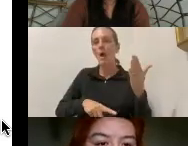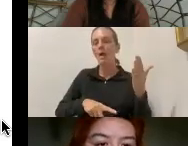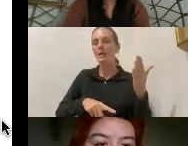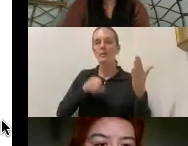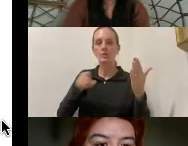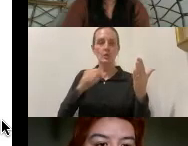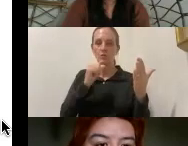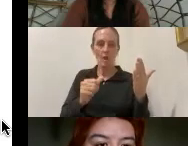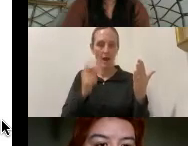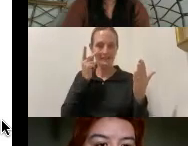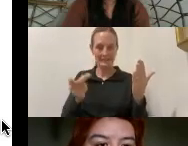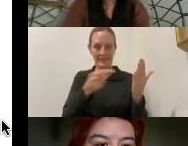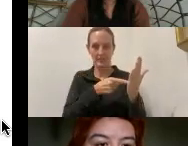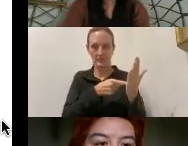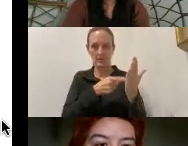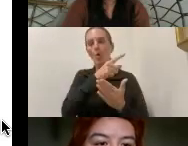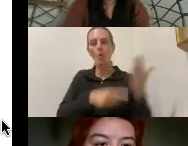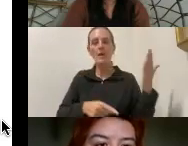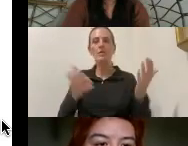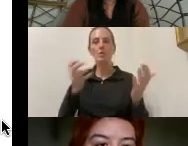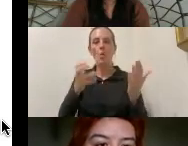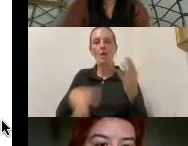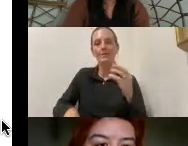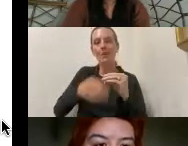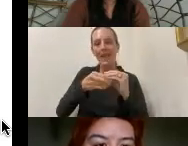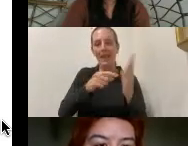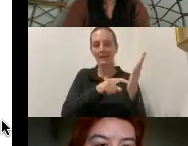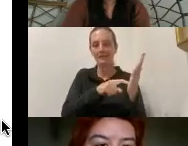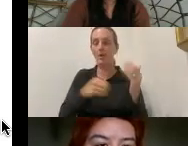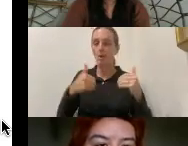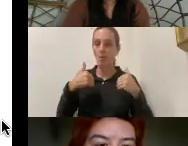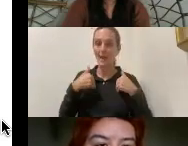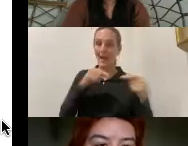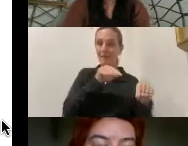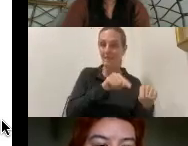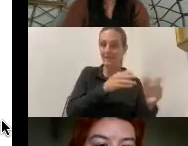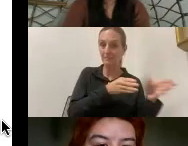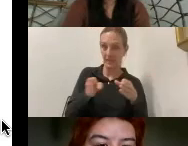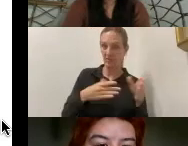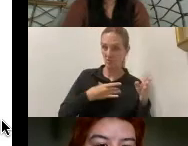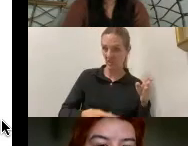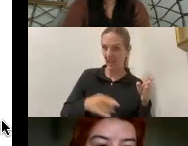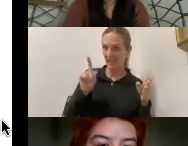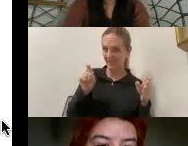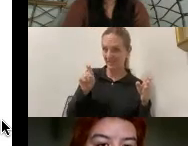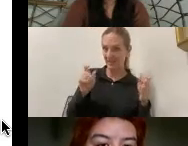“what do you want to see here?” “we have this plan do you like it, do you want to make changes?”